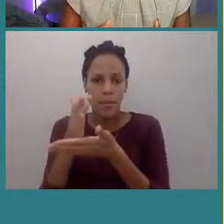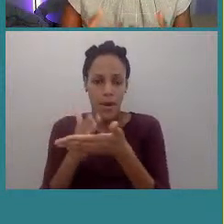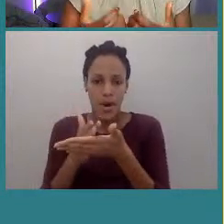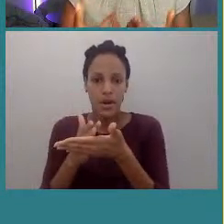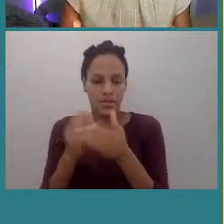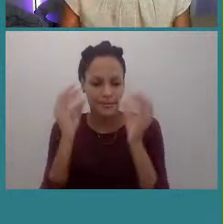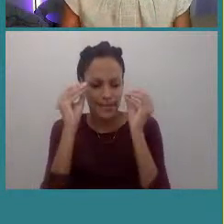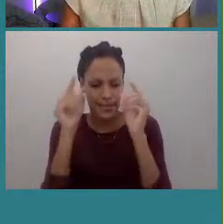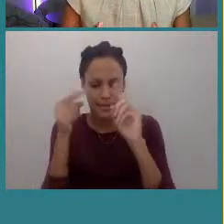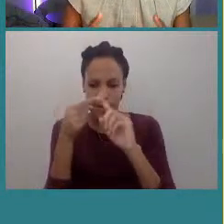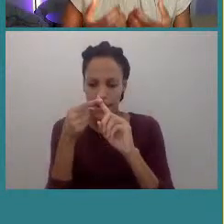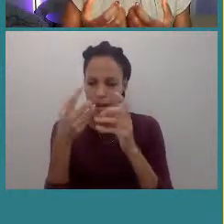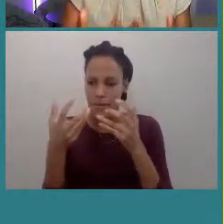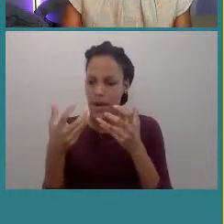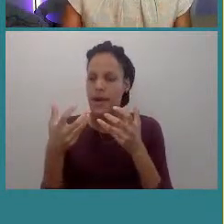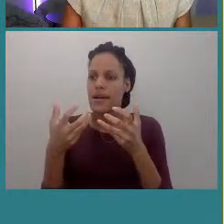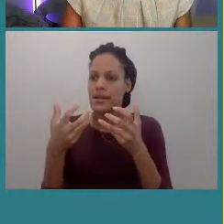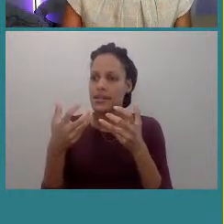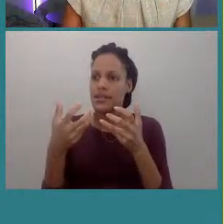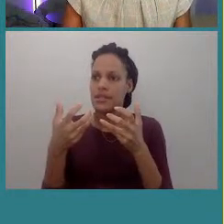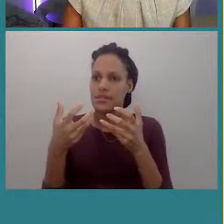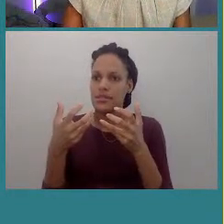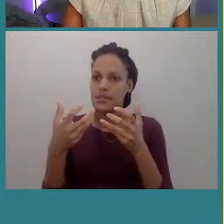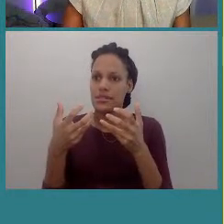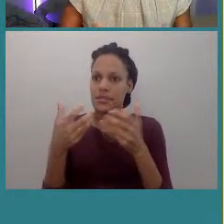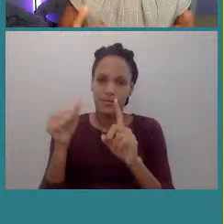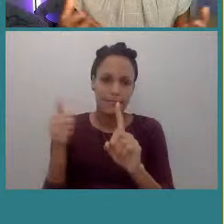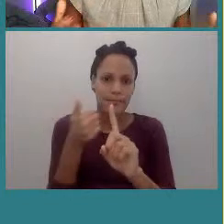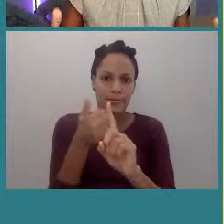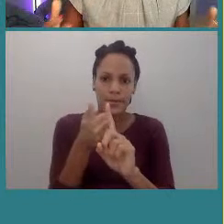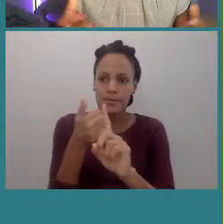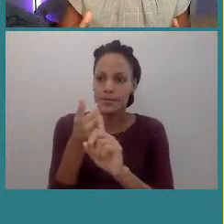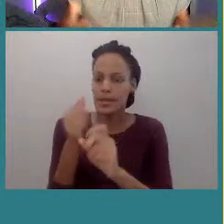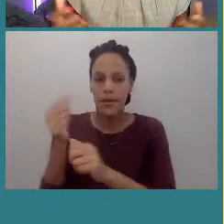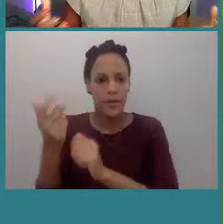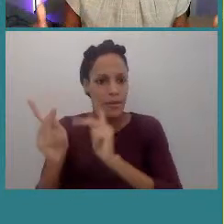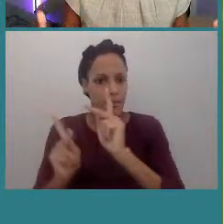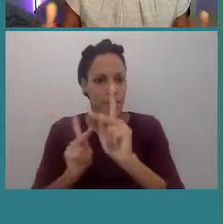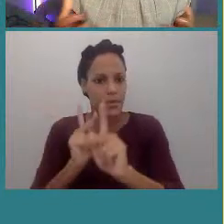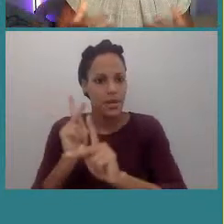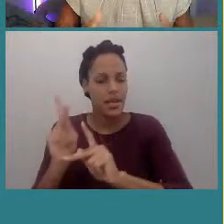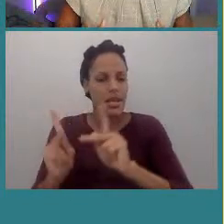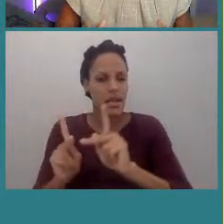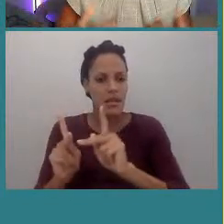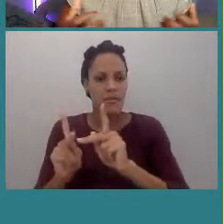doing good in the world, impacting the people around us within start to create for ourselves,